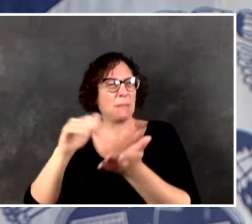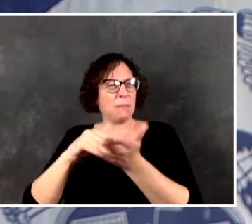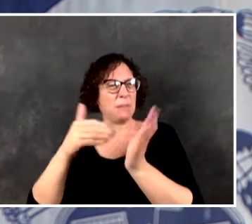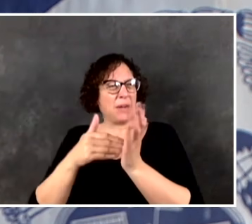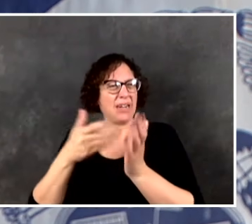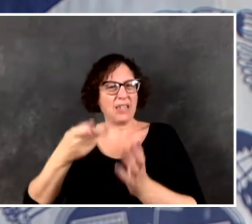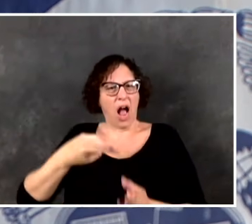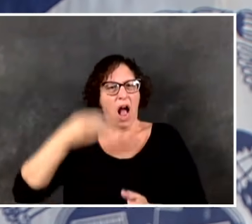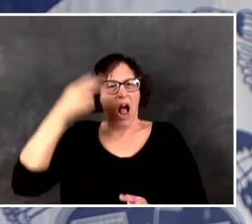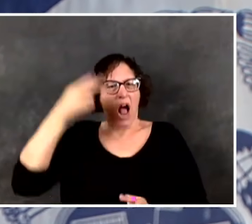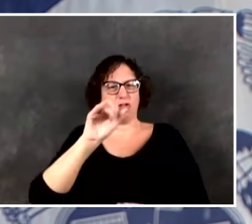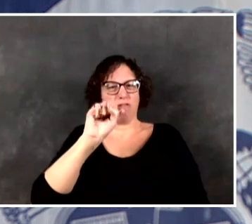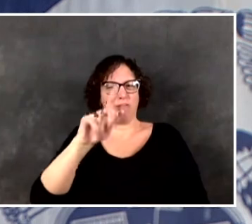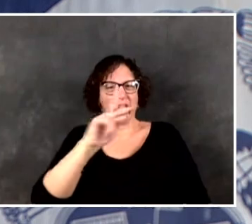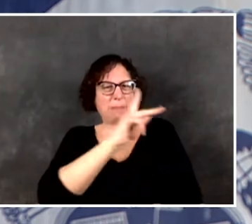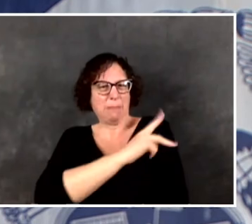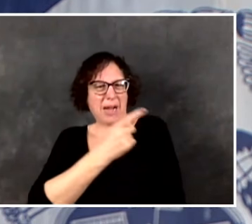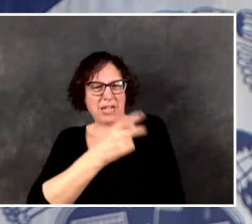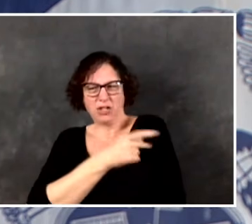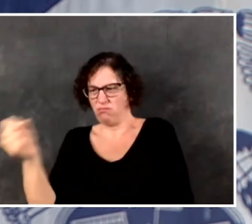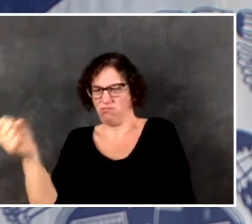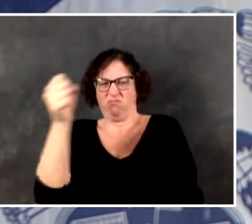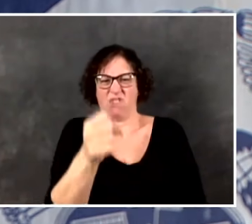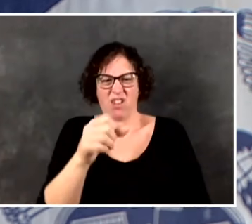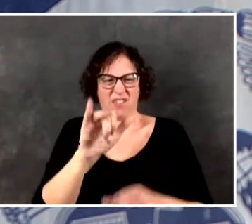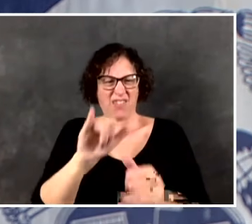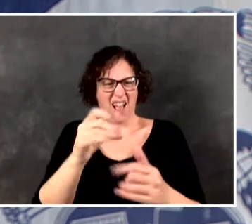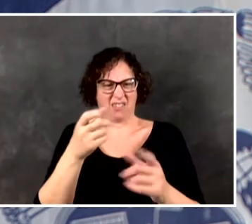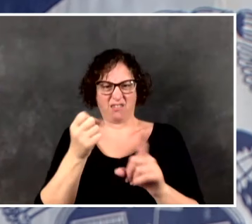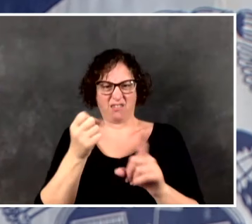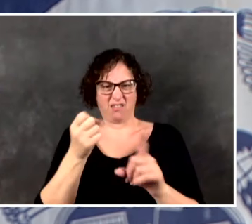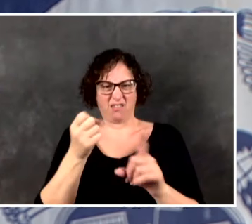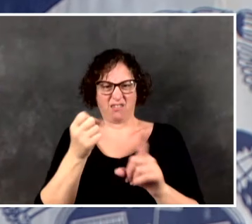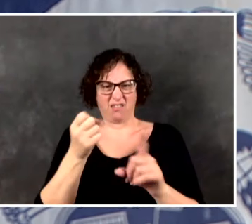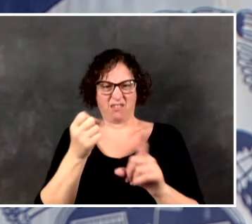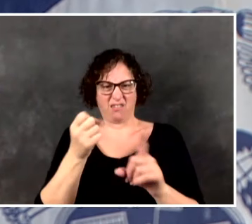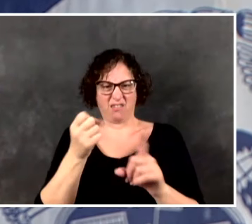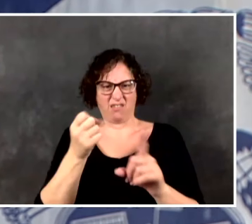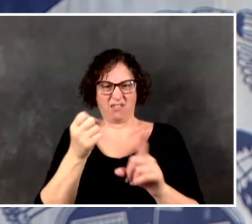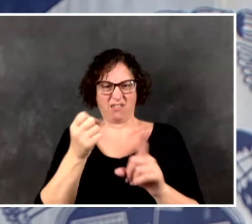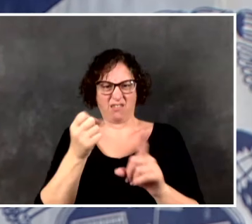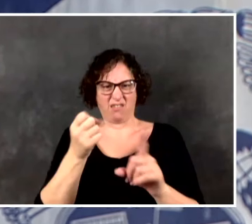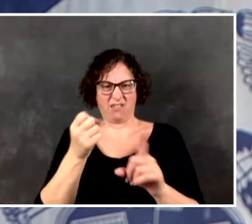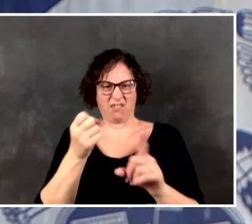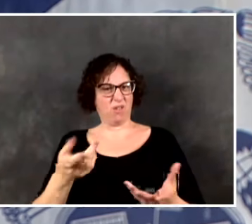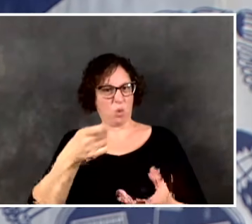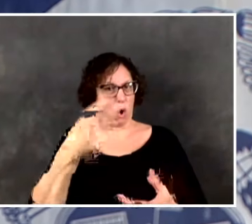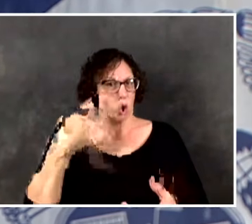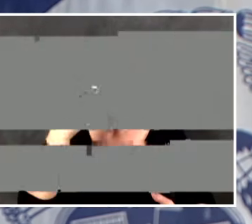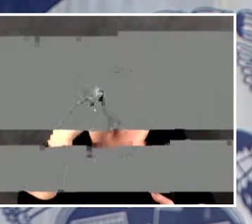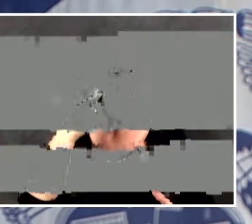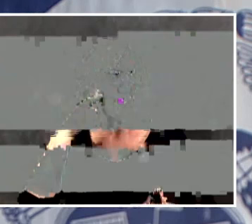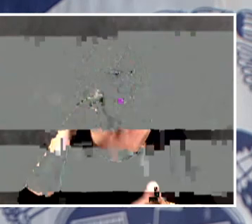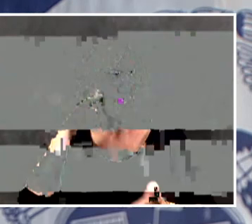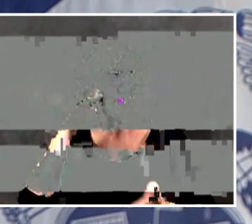PATIENTS. SO I WANTED TO SEE IF YOU COULD TELL US WHAT THE SITUATION IS THERE. DO YOU KNOW